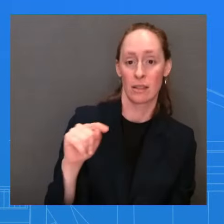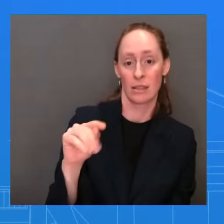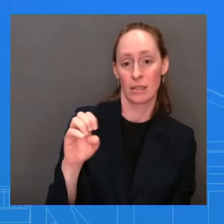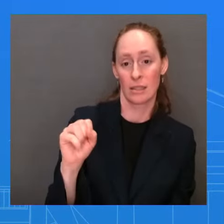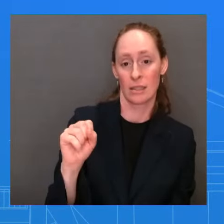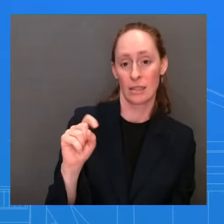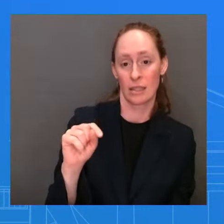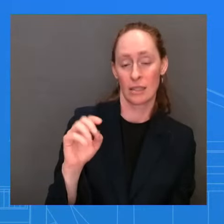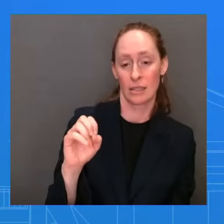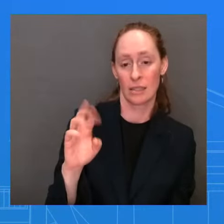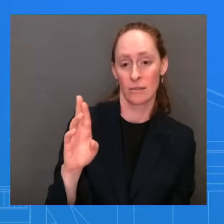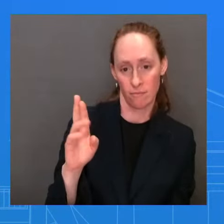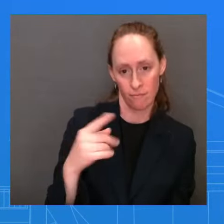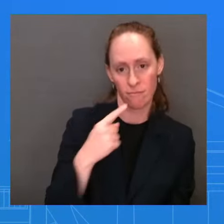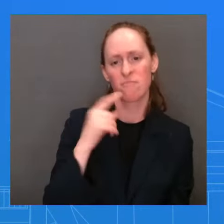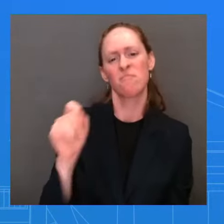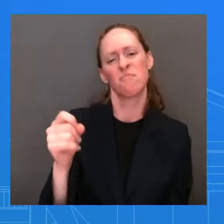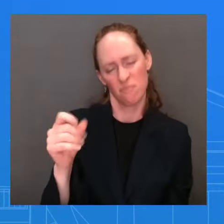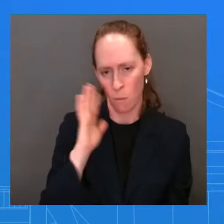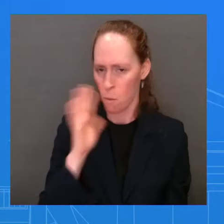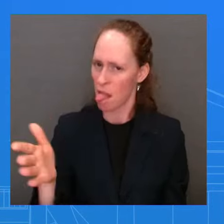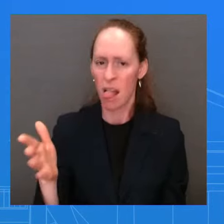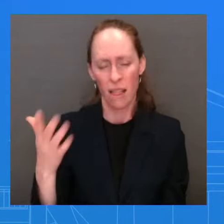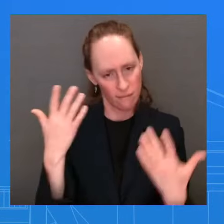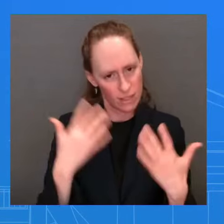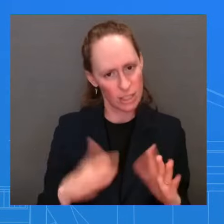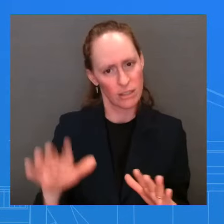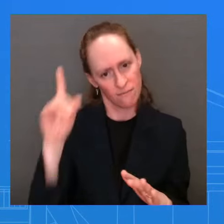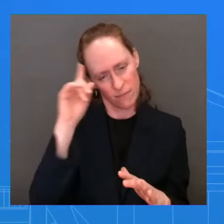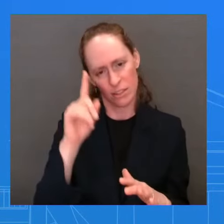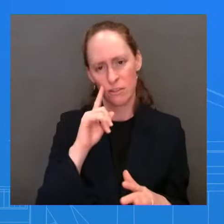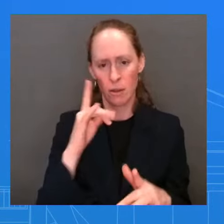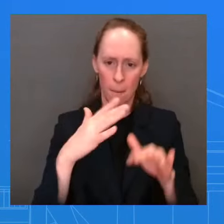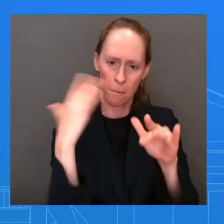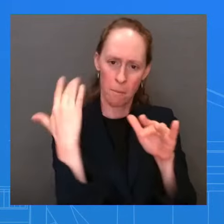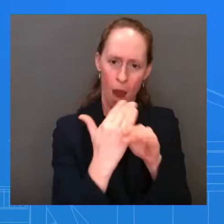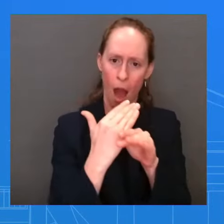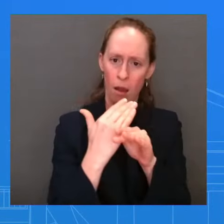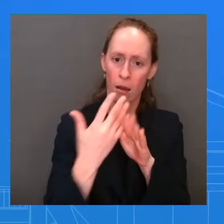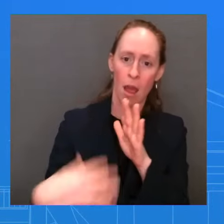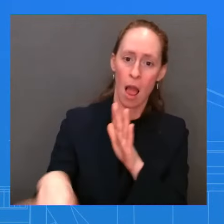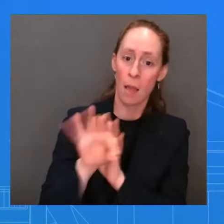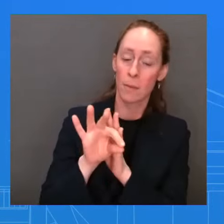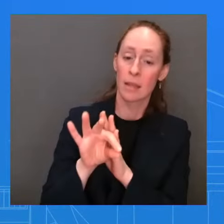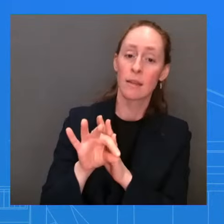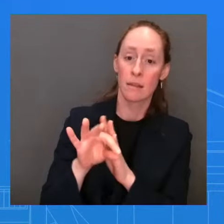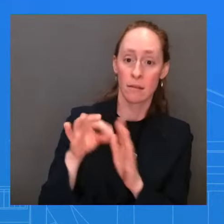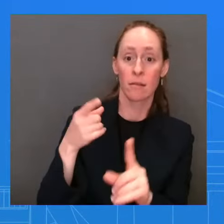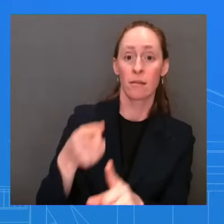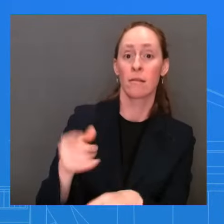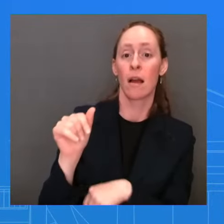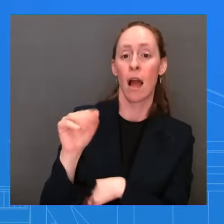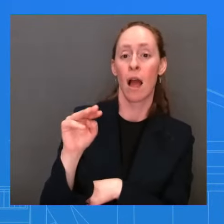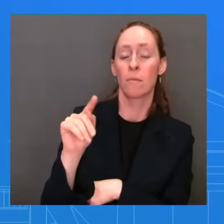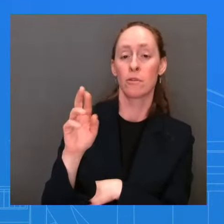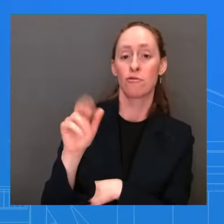for the Board of Directors of Amtrak, which is, I know, the Pre- -- one of the President's very favorite agencies.